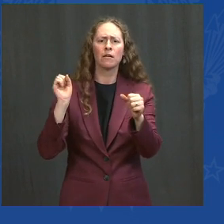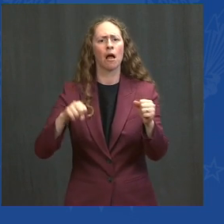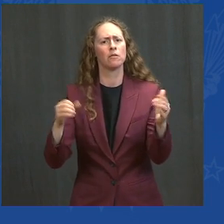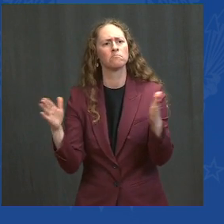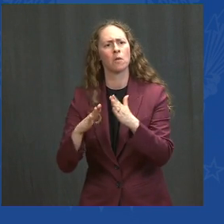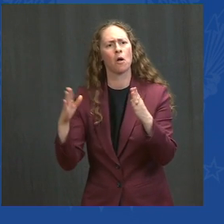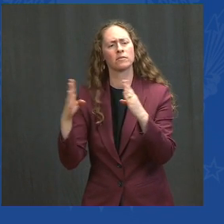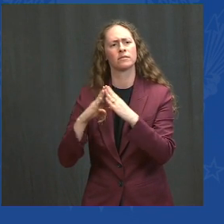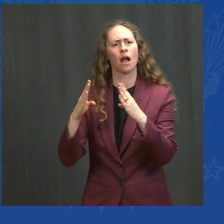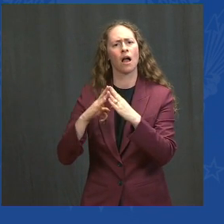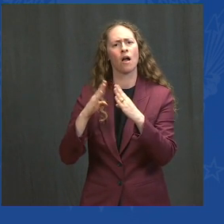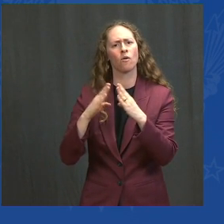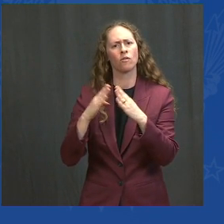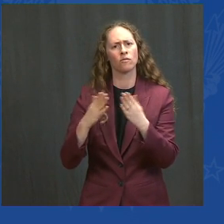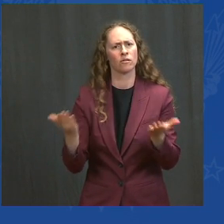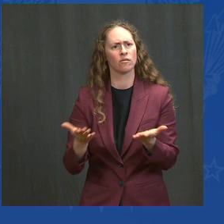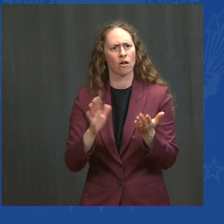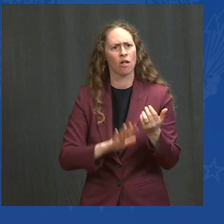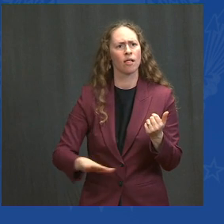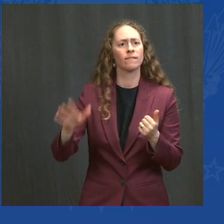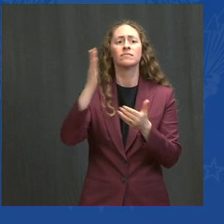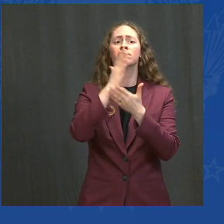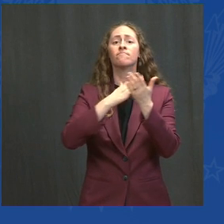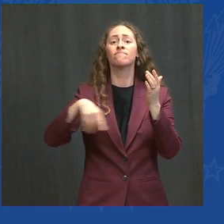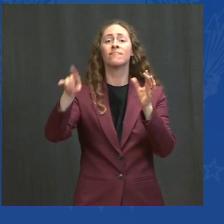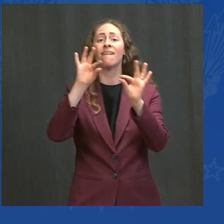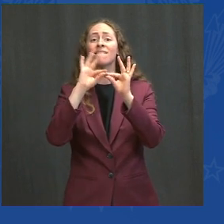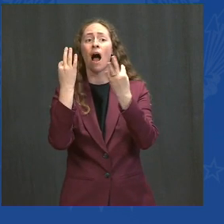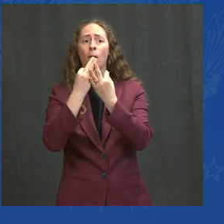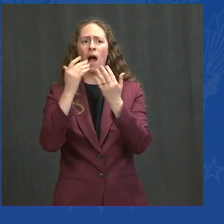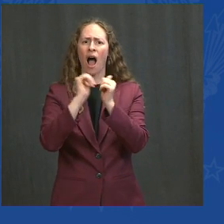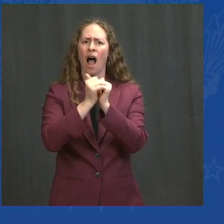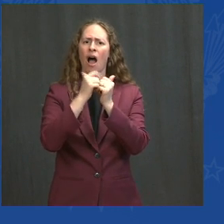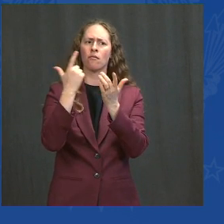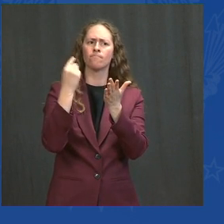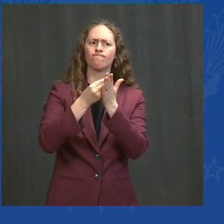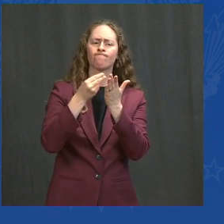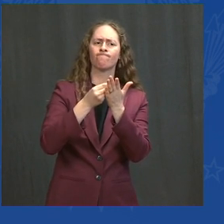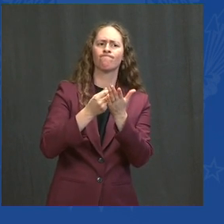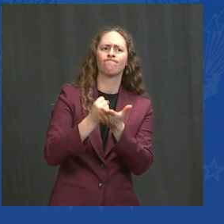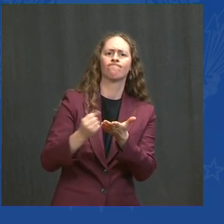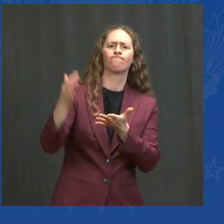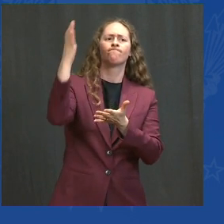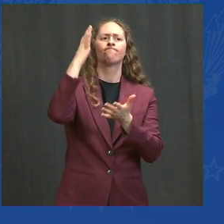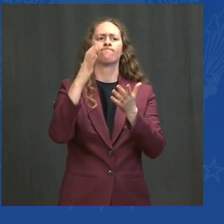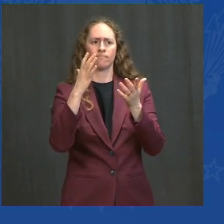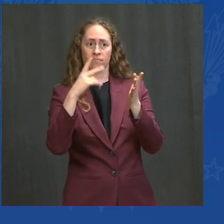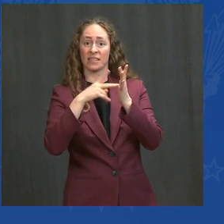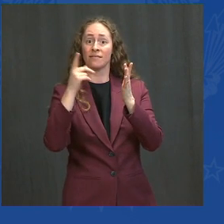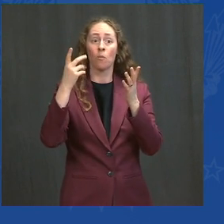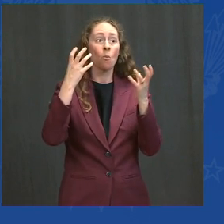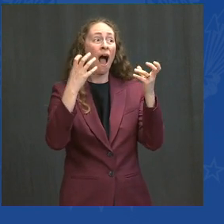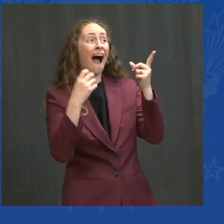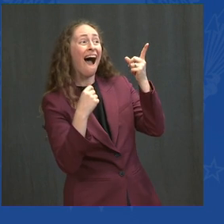so families can build wealth and opportunity in rural hometowns and don't have to leave when they're grown up.